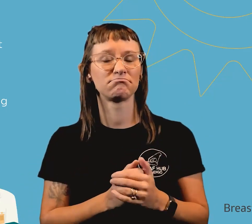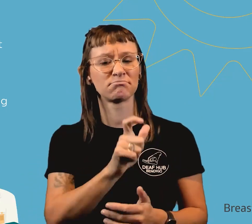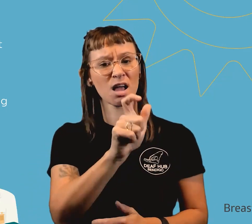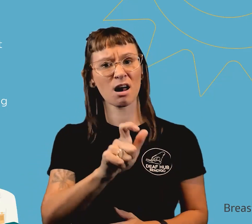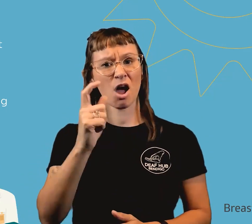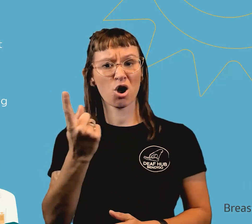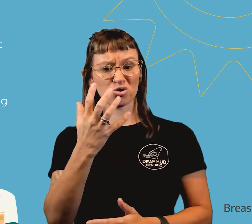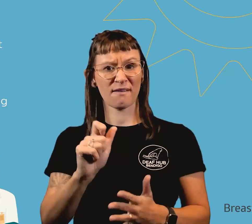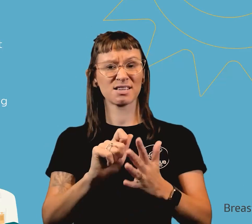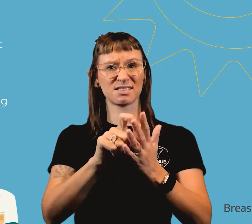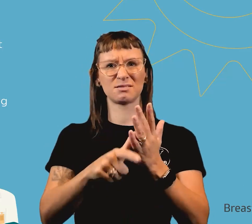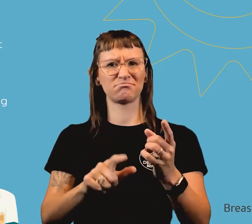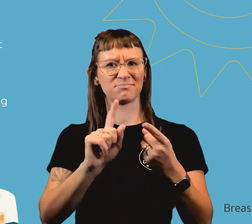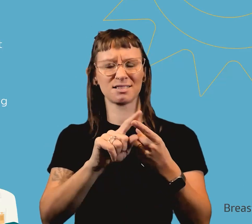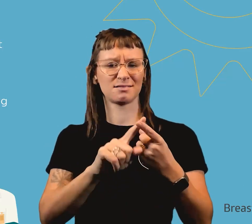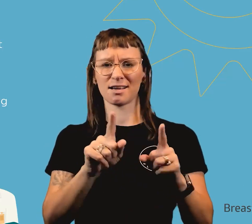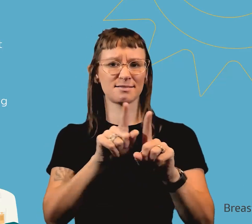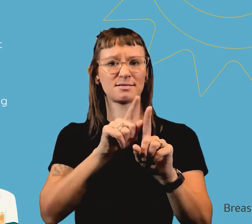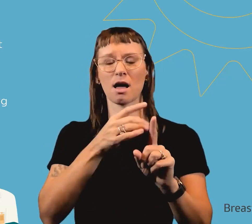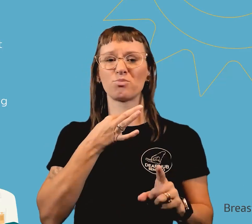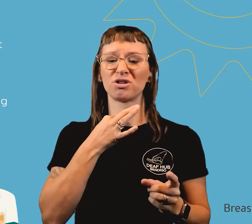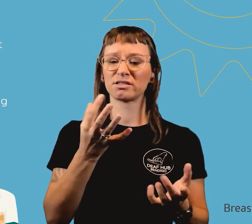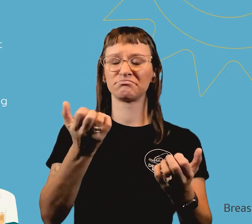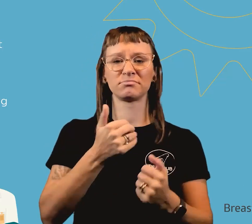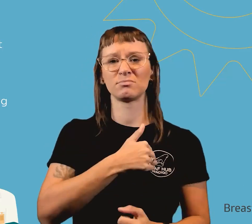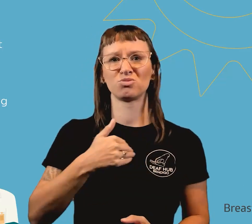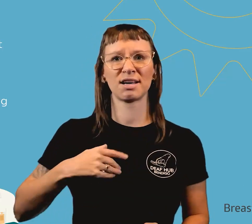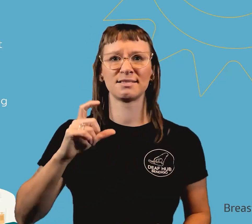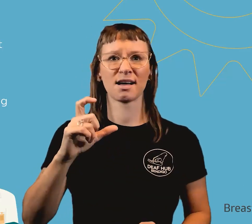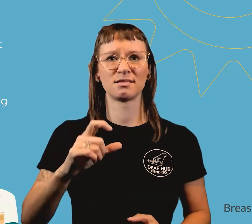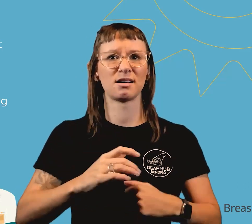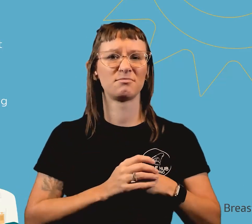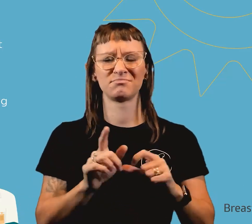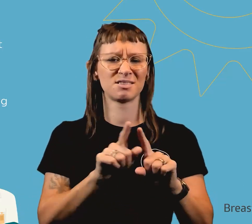Women with a disability are as much at risk of breast cancer as other women.